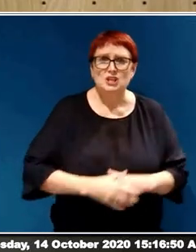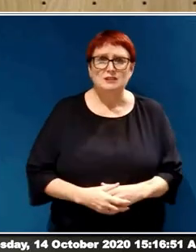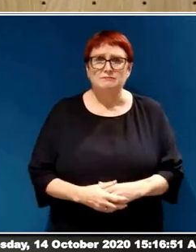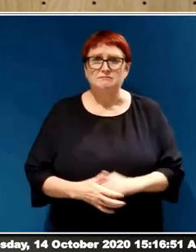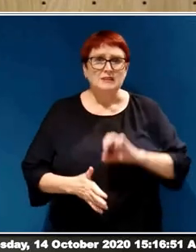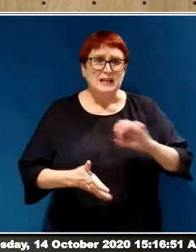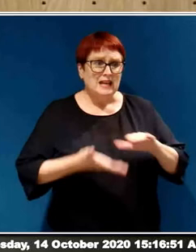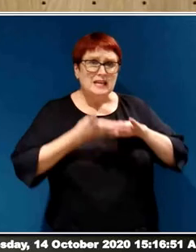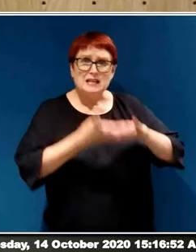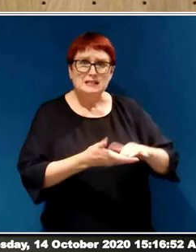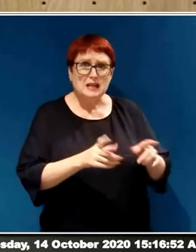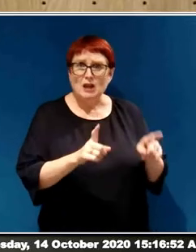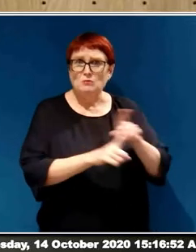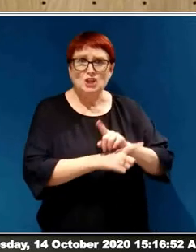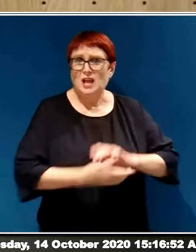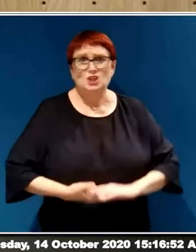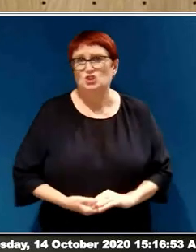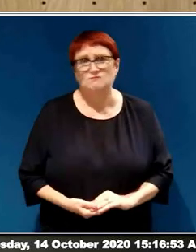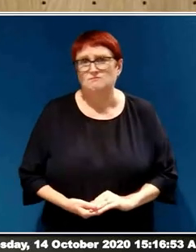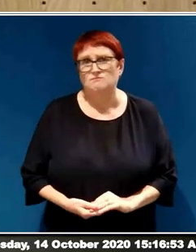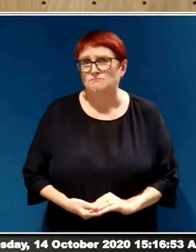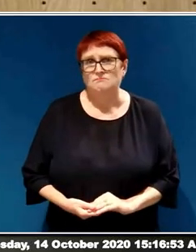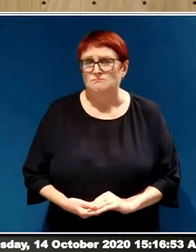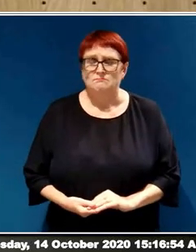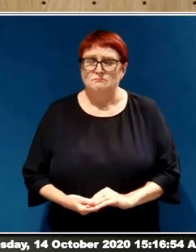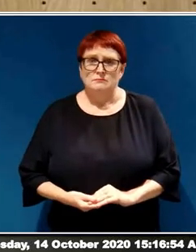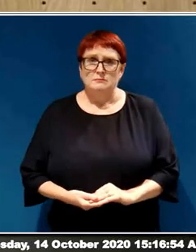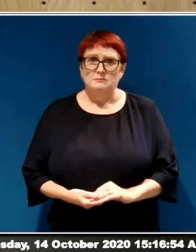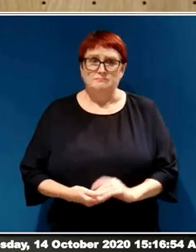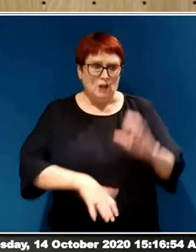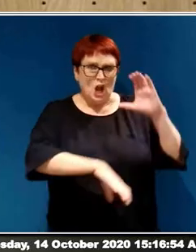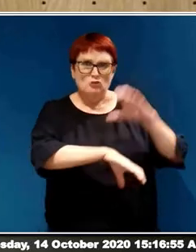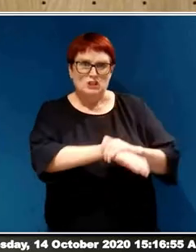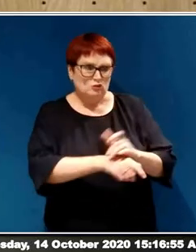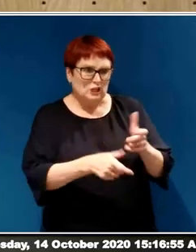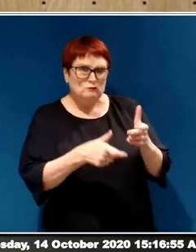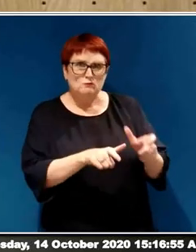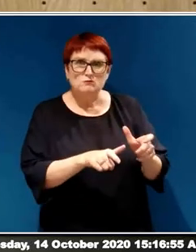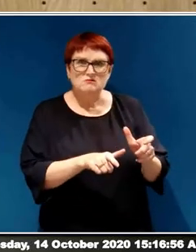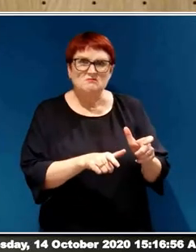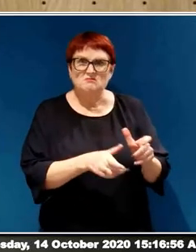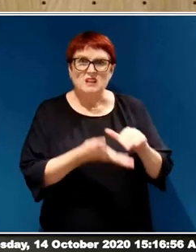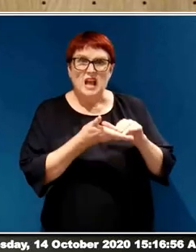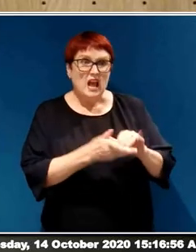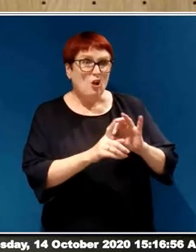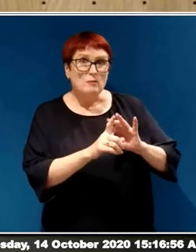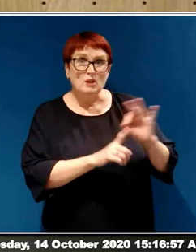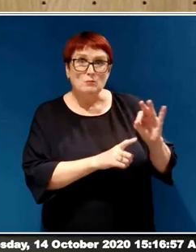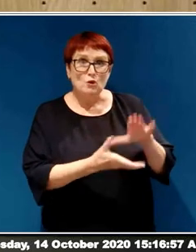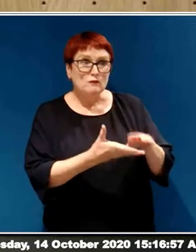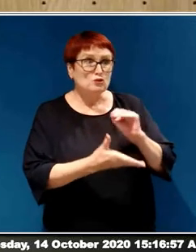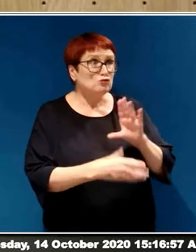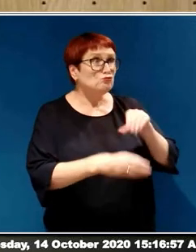We know it does nothing to improve students' engagement. It doesn't improve students' success.